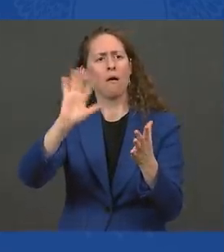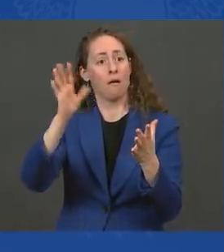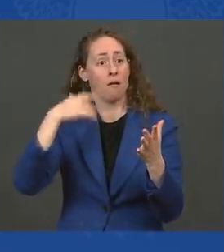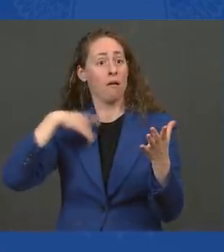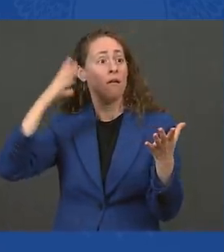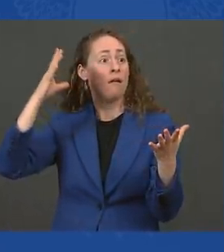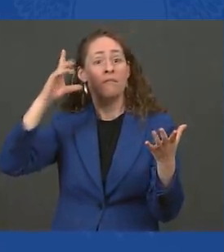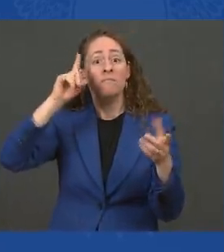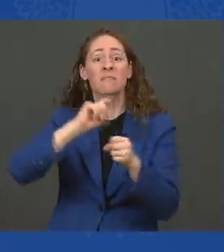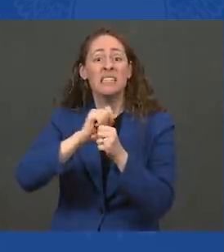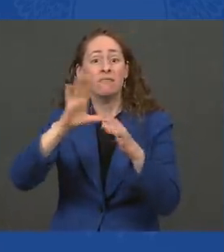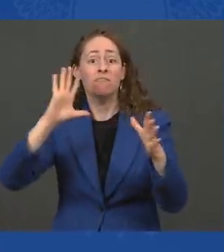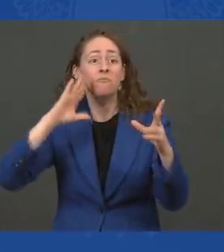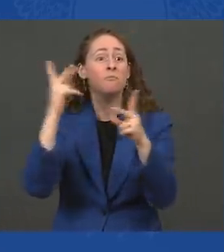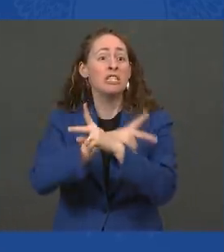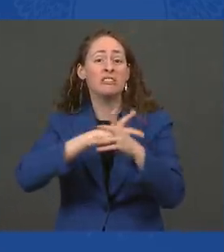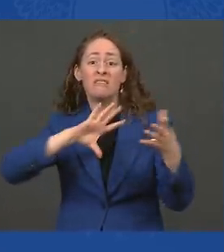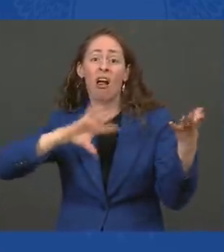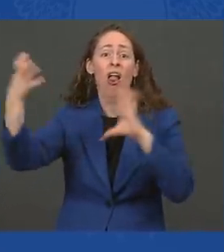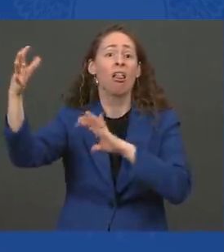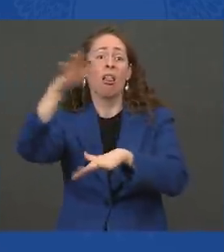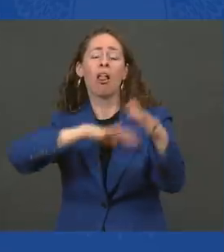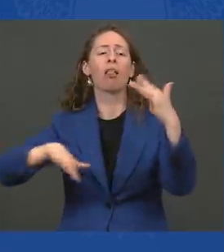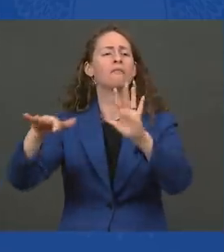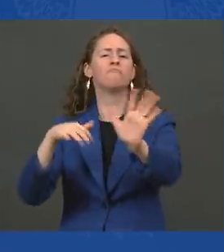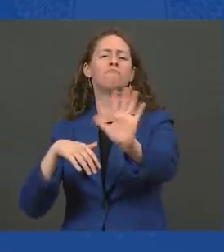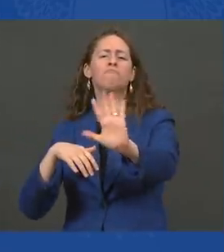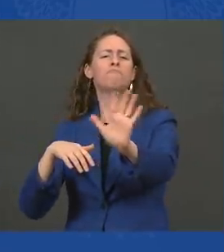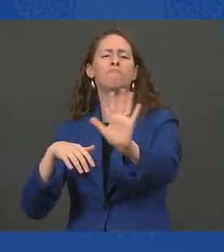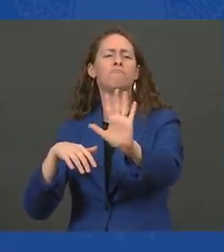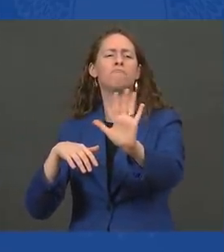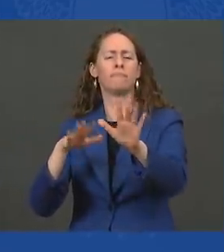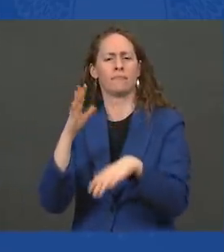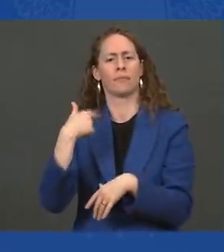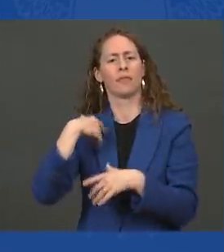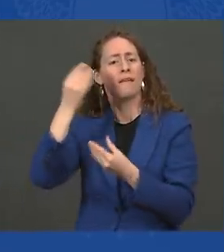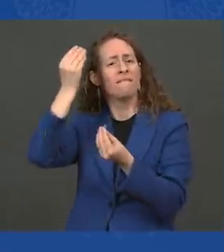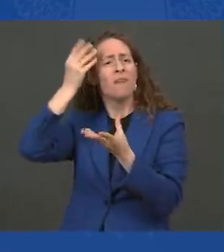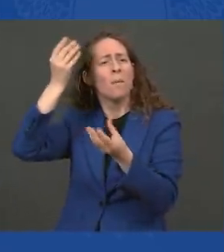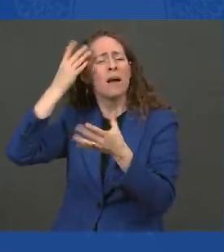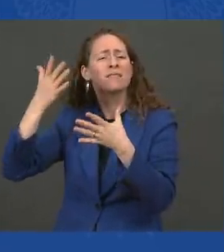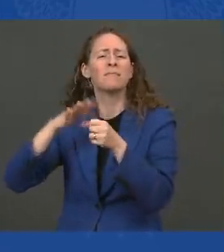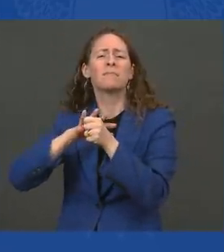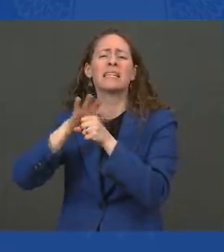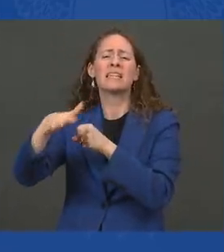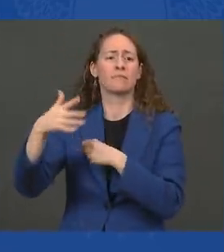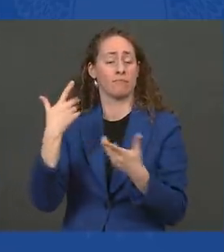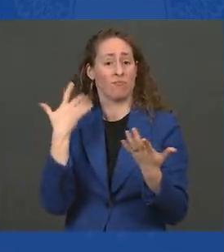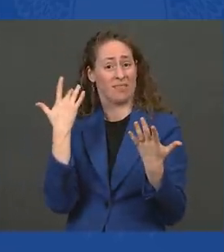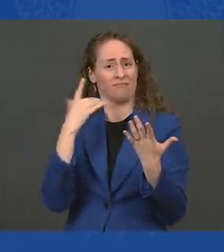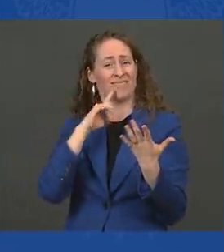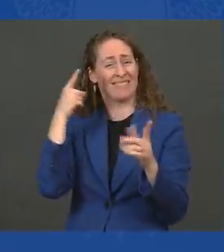than we've ever had before -- from vaccines to boosters, to vaccines for children five years and older,